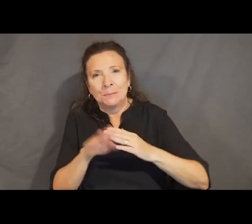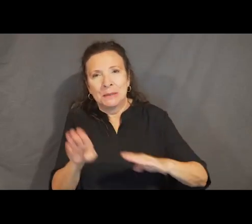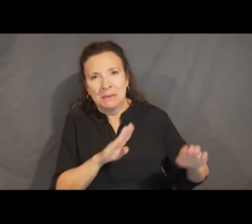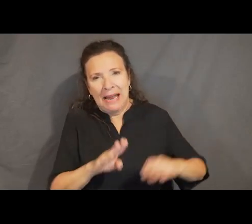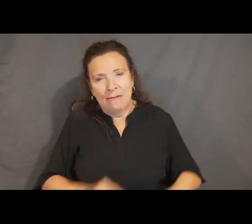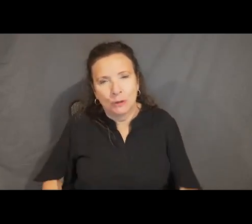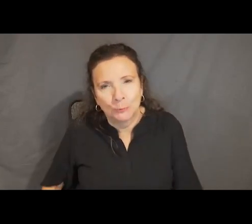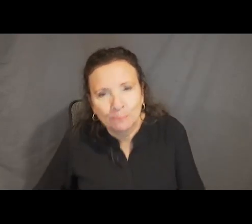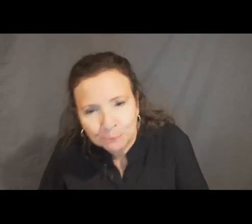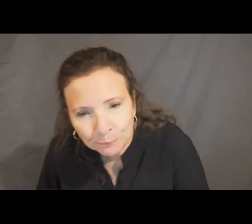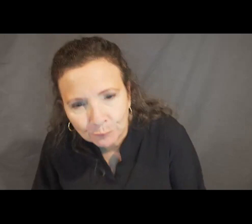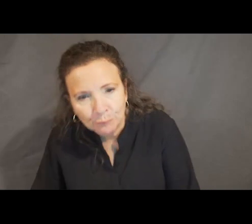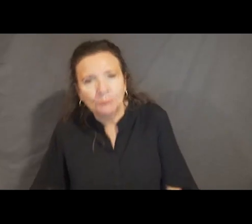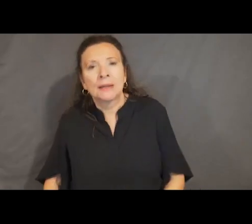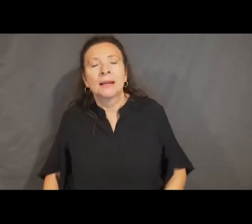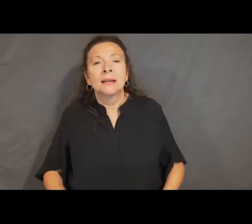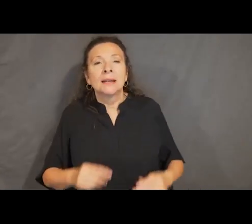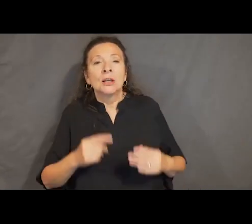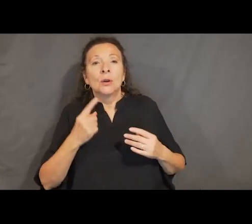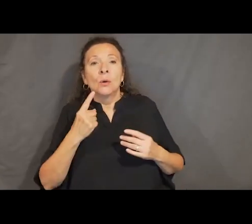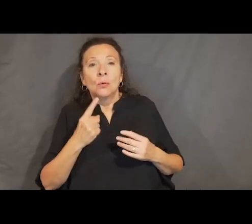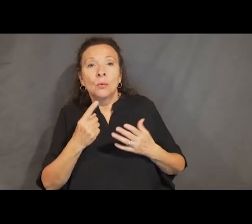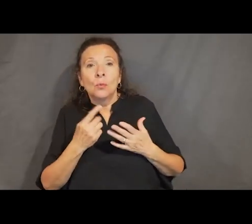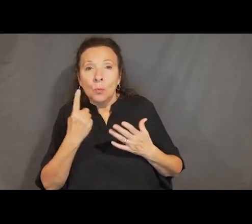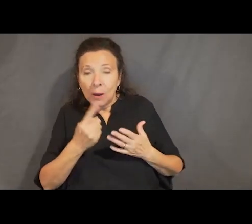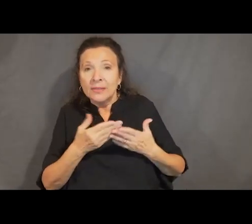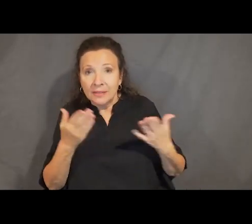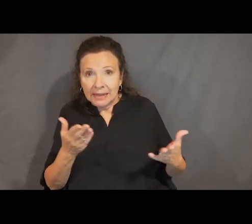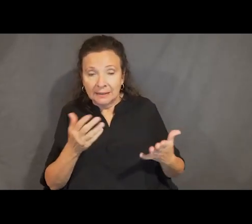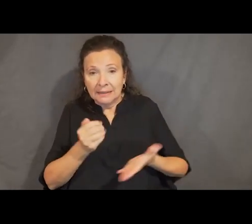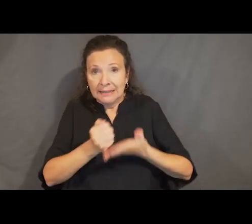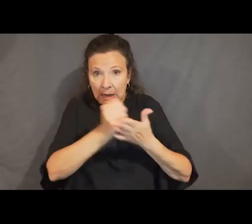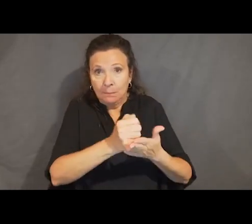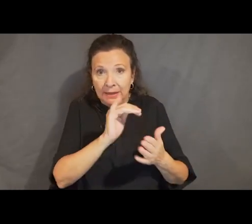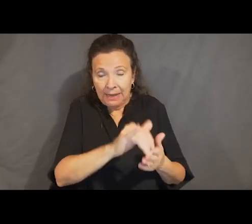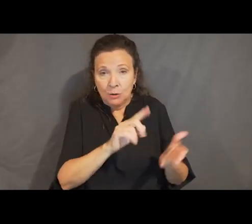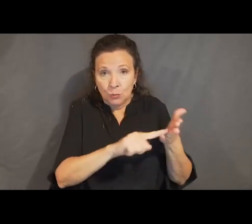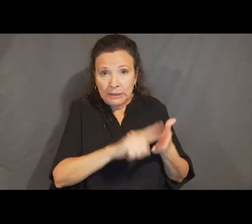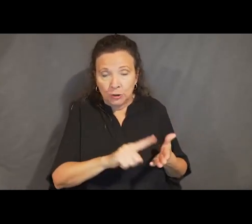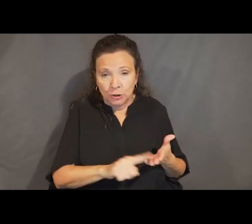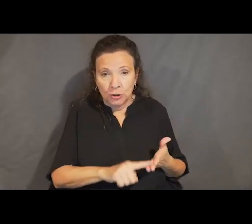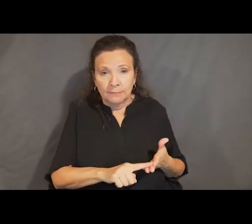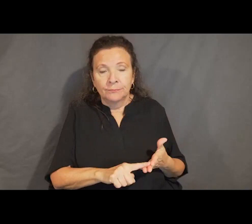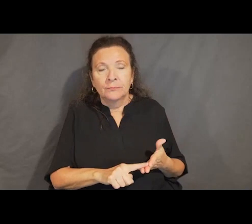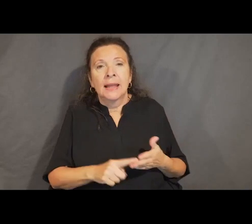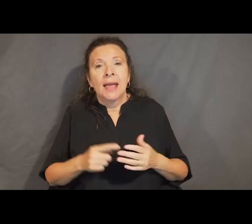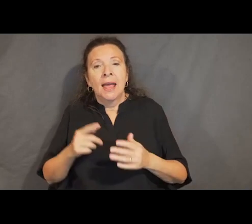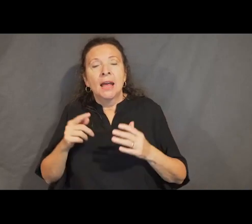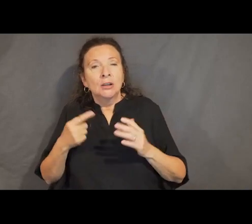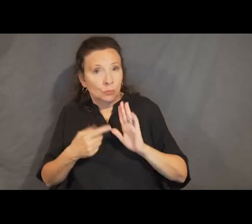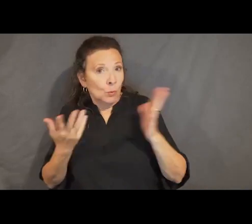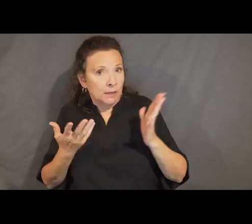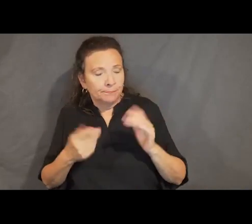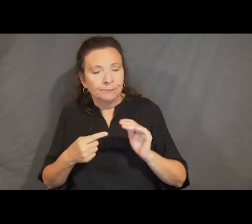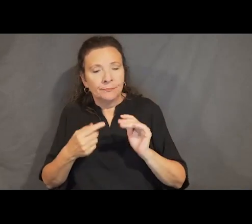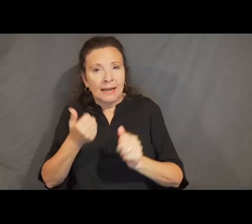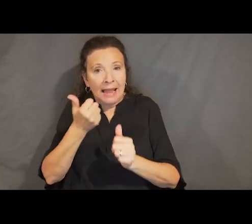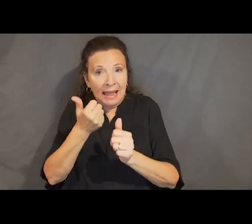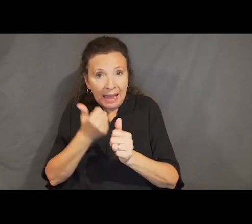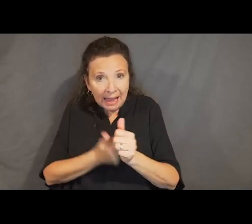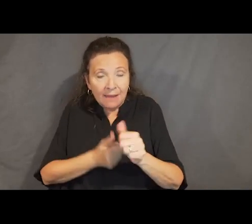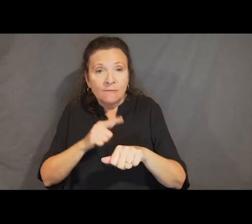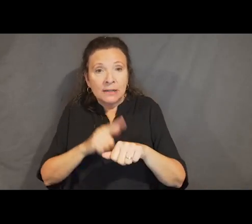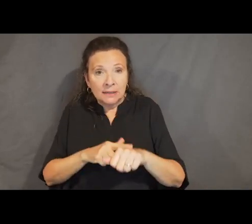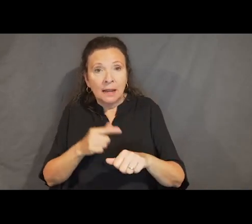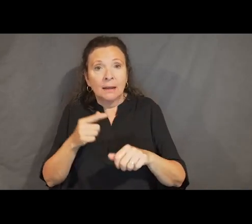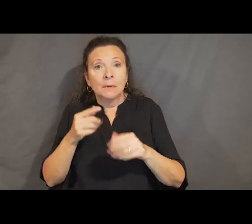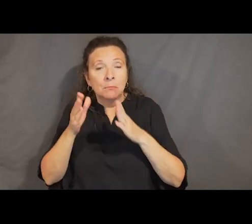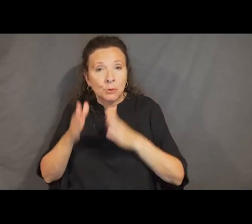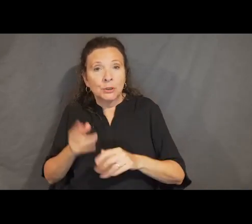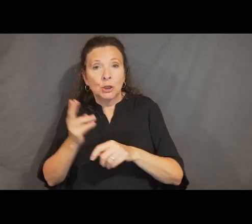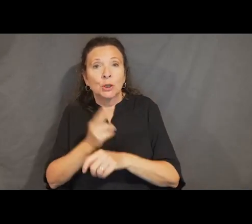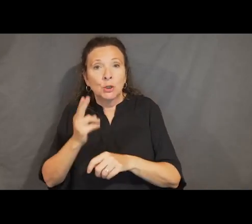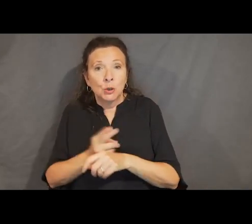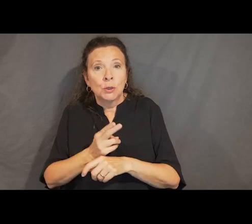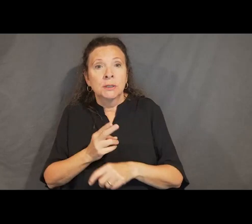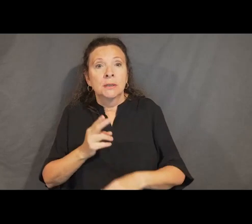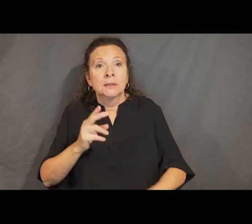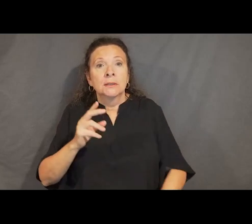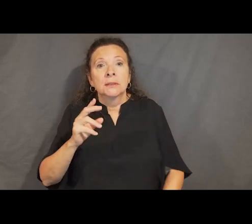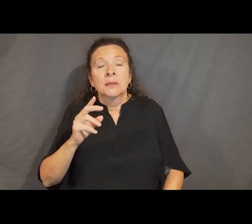ability to do this research is every time a person uses Axe DevTools and they have said it is okay